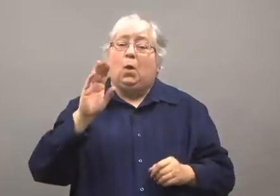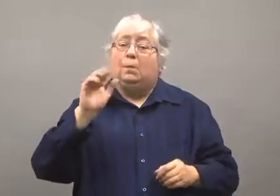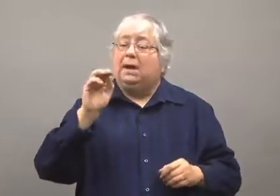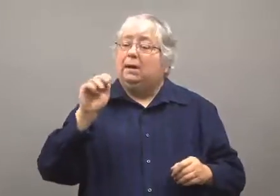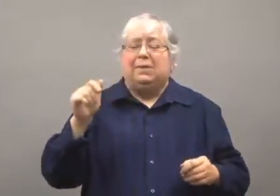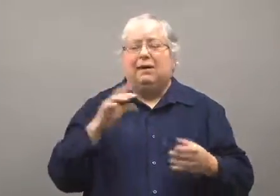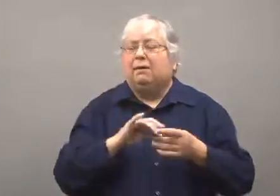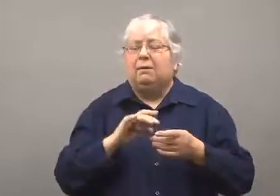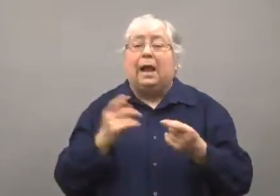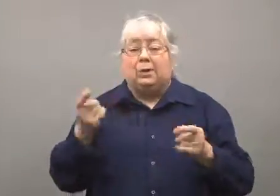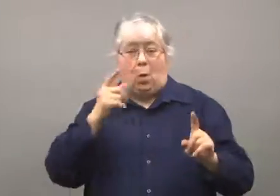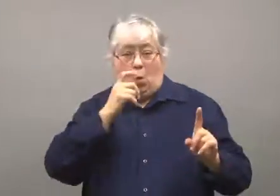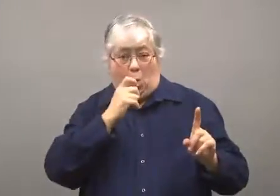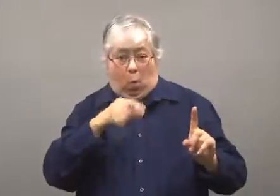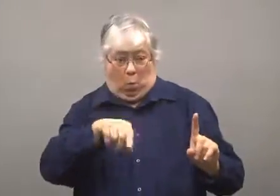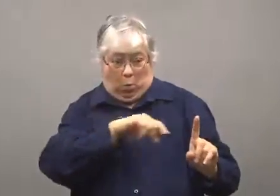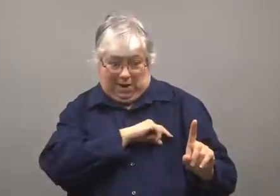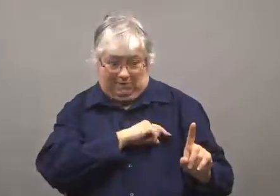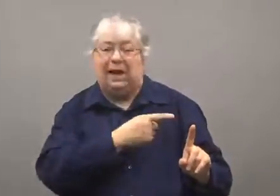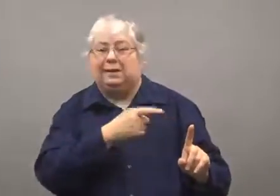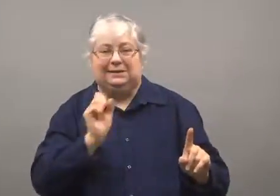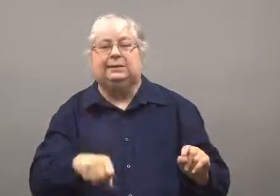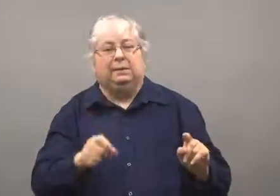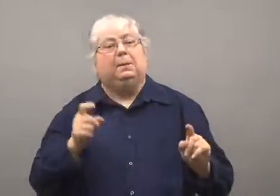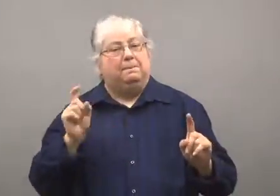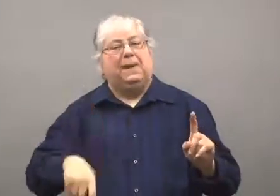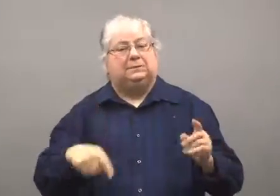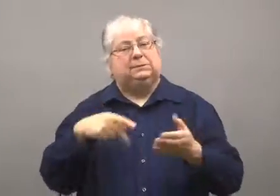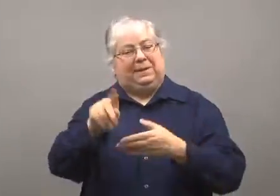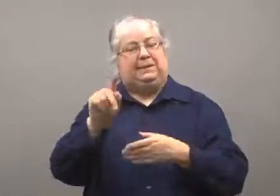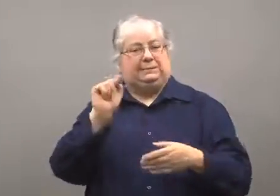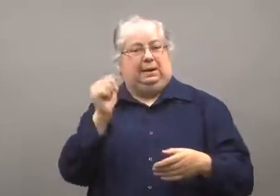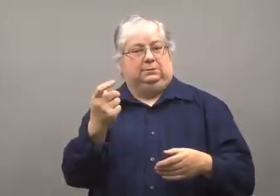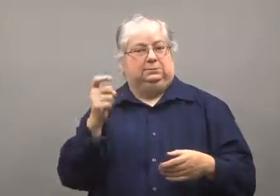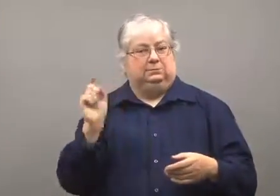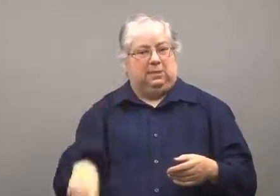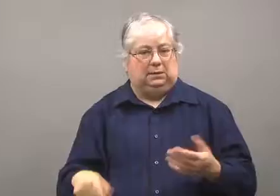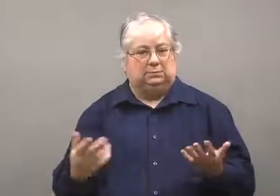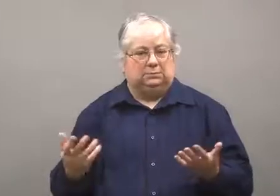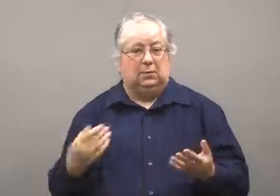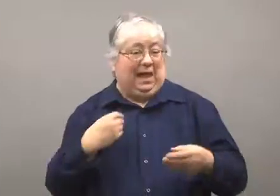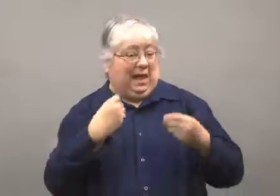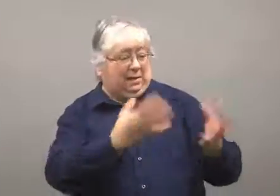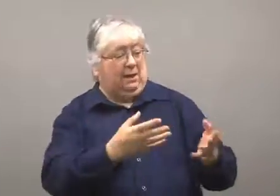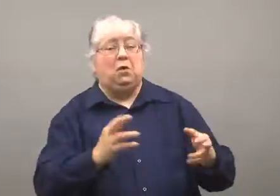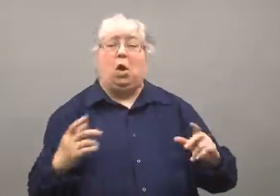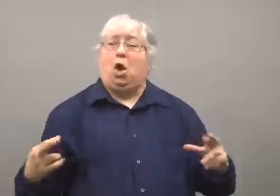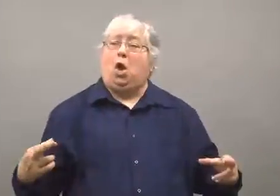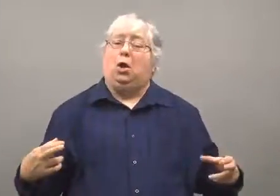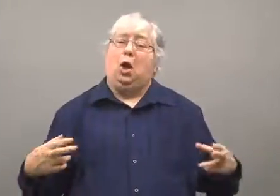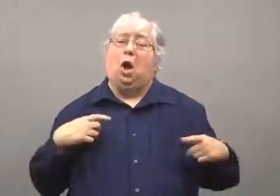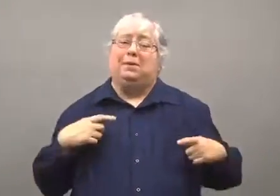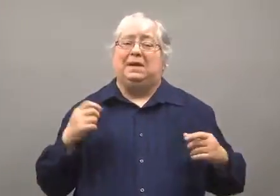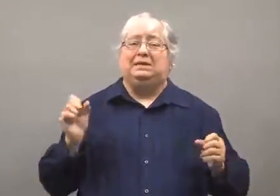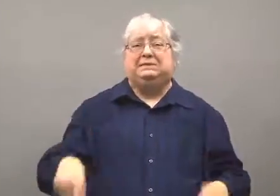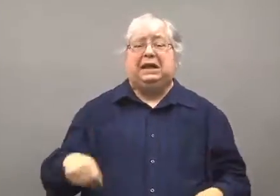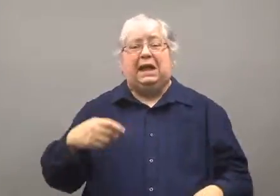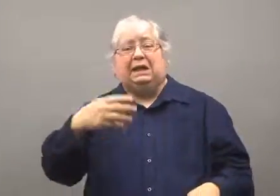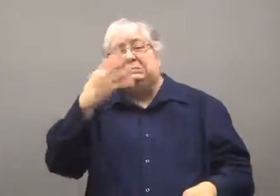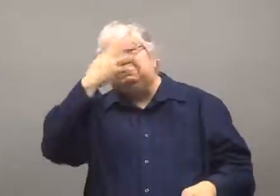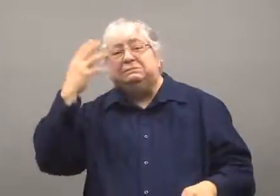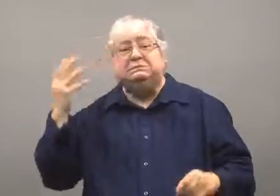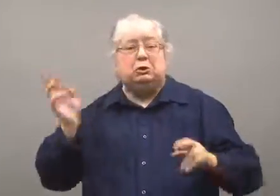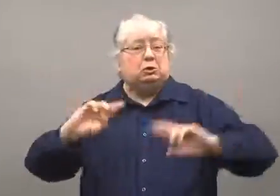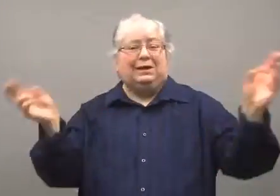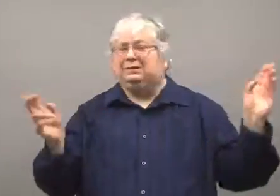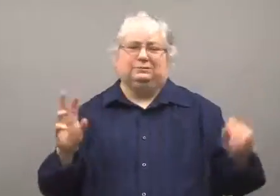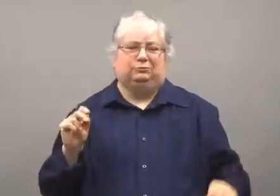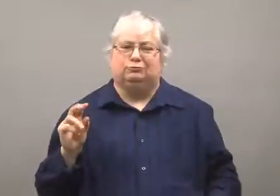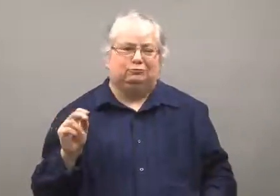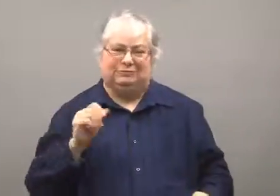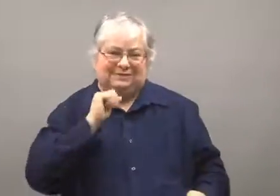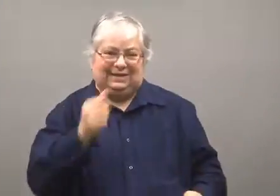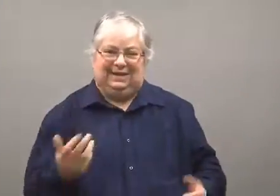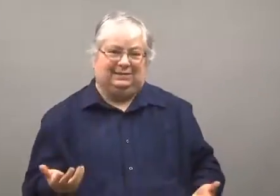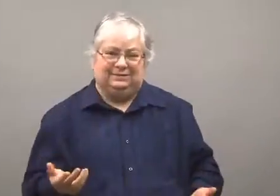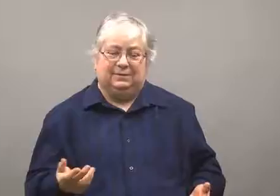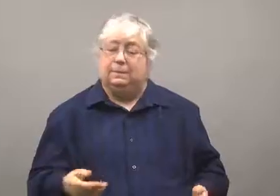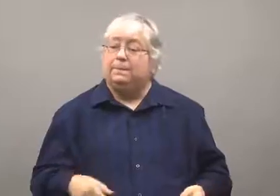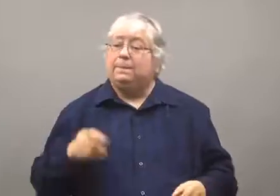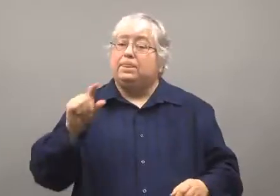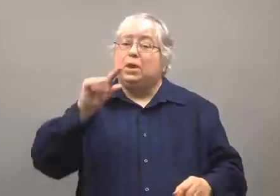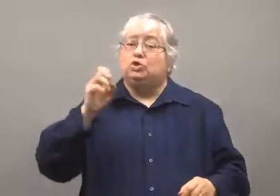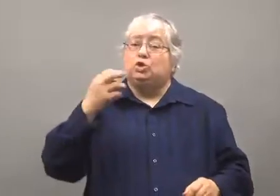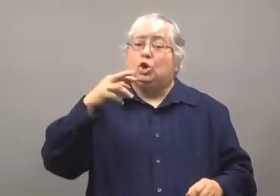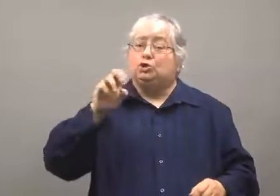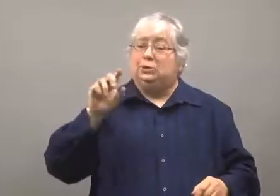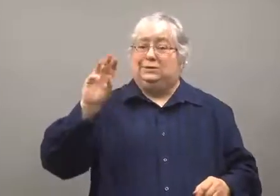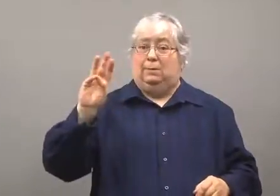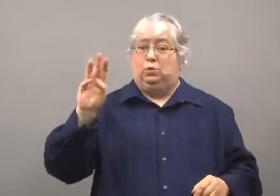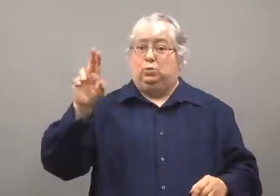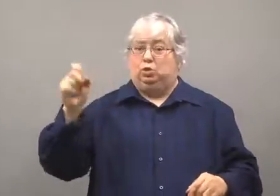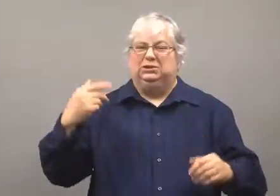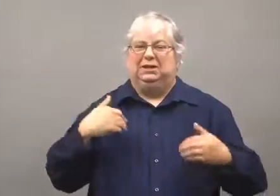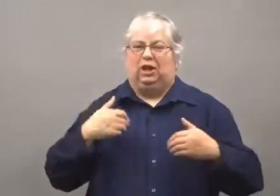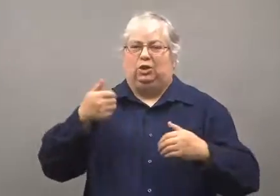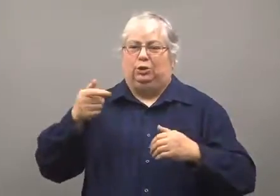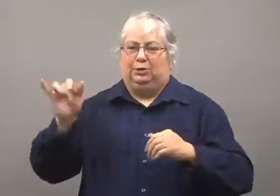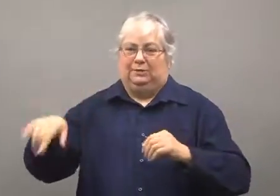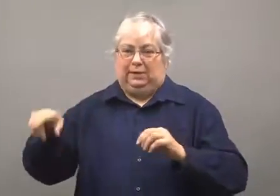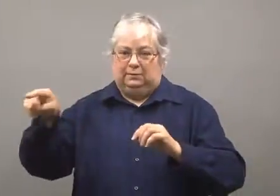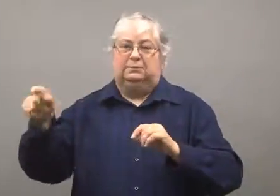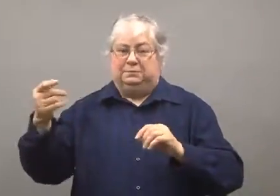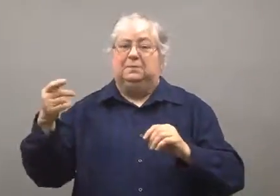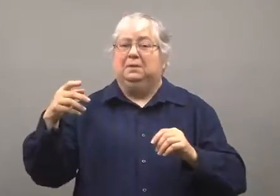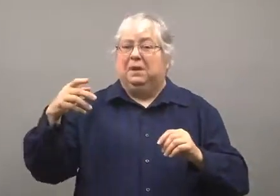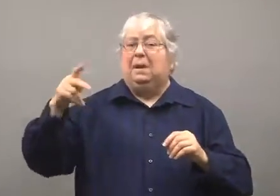Obama says those who qualify to stay must pay taxes, and it doesn't grant them citizenship.